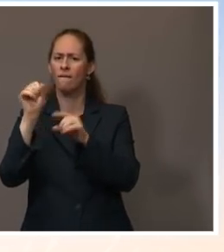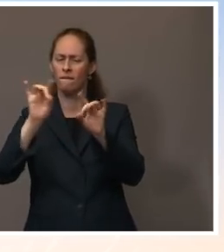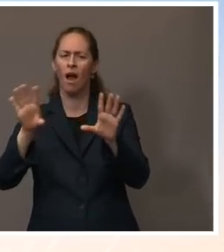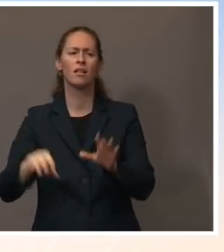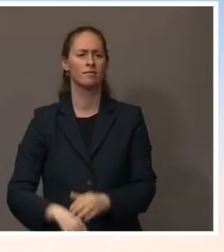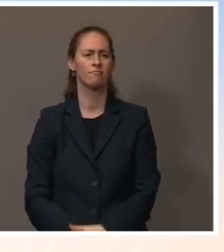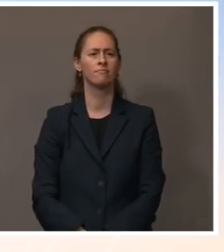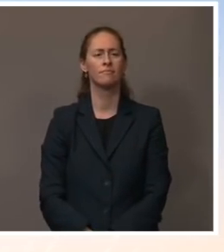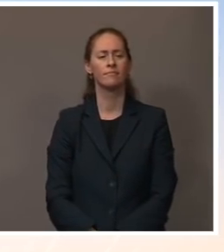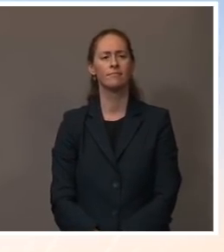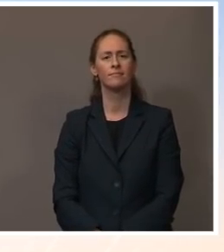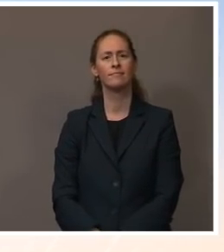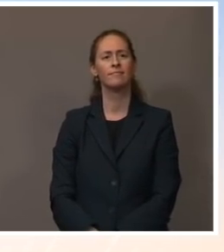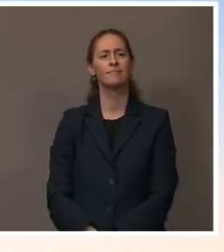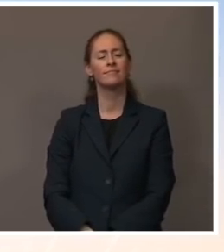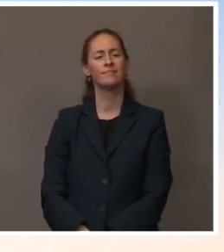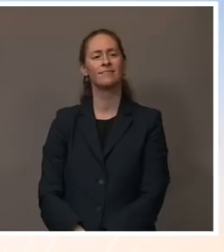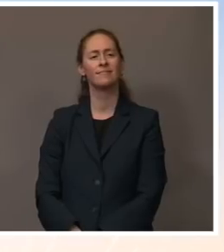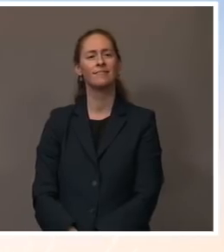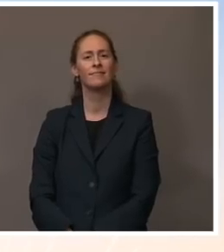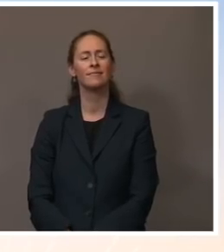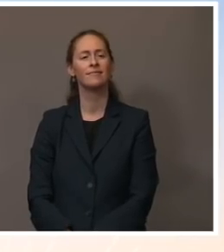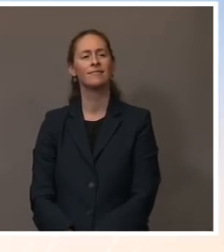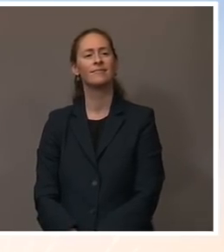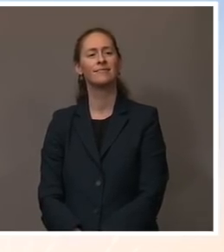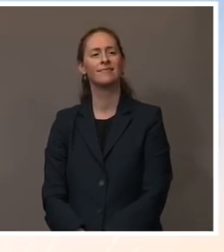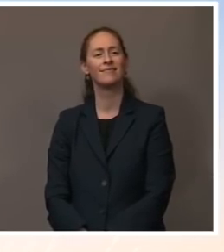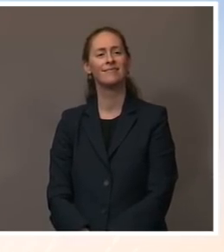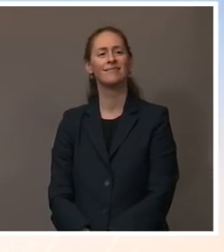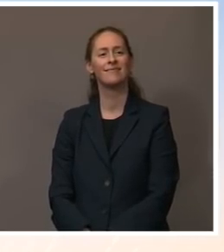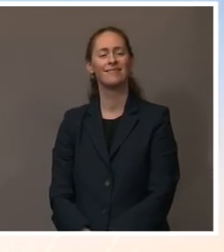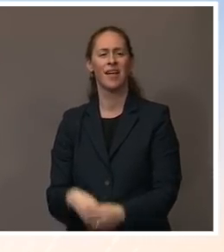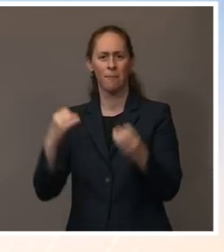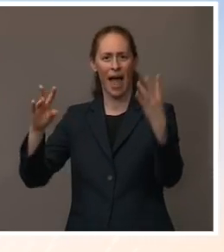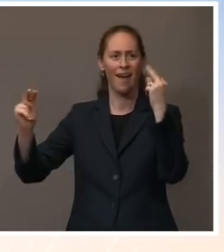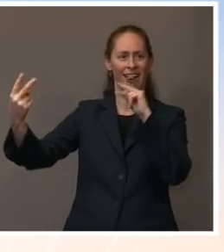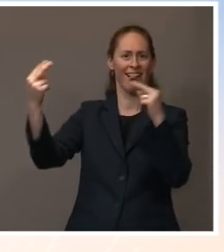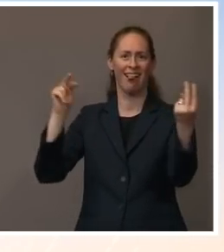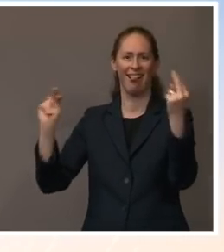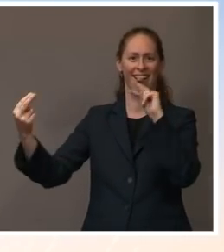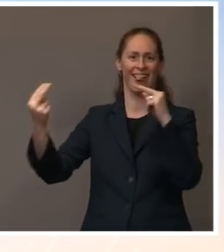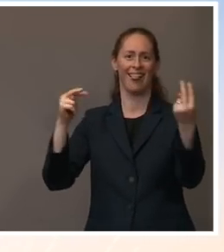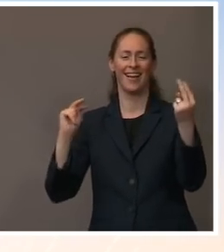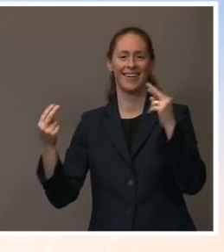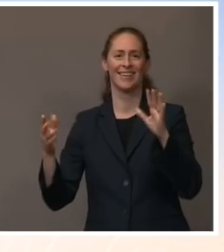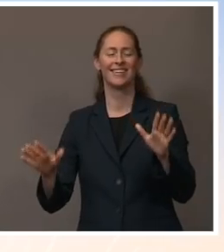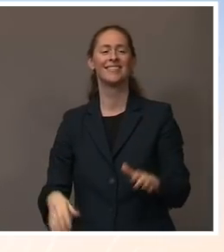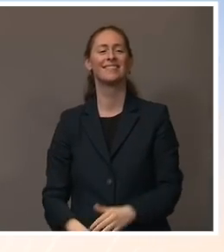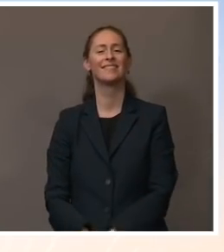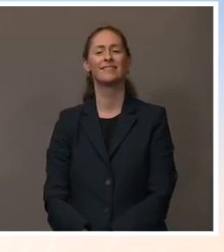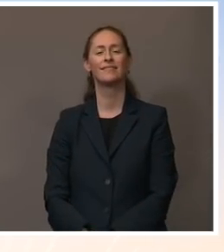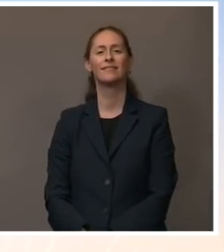Ms. Psaki: A lot of analogies here that might be threatening. The Press: My colleague, Zolan,